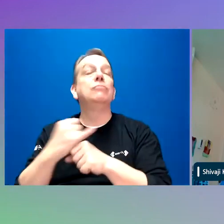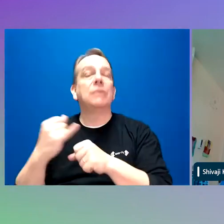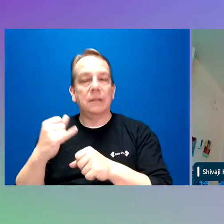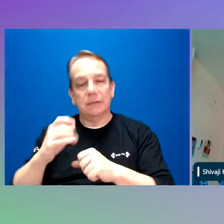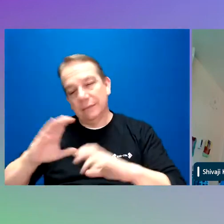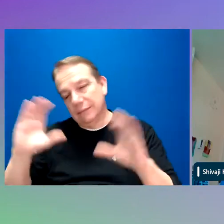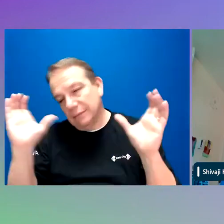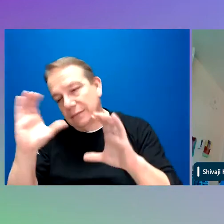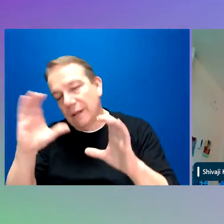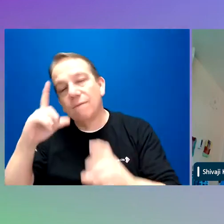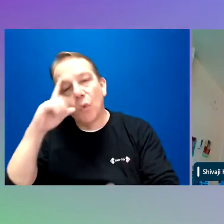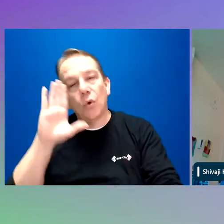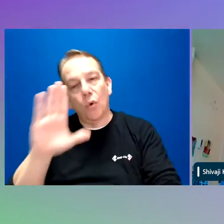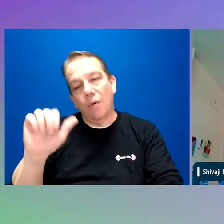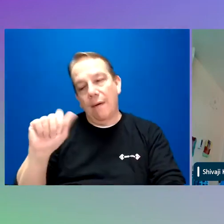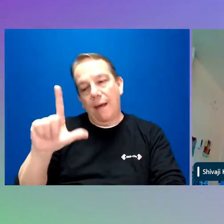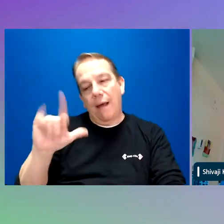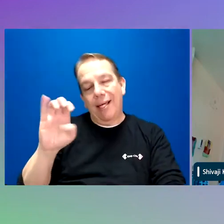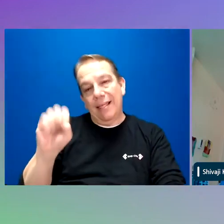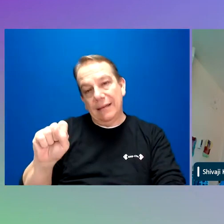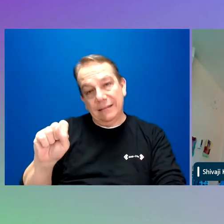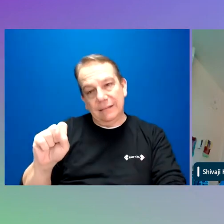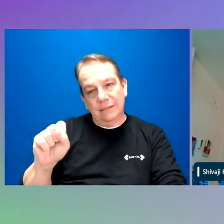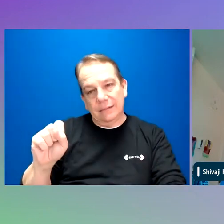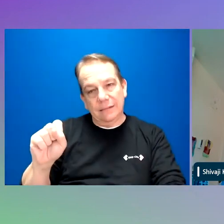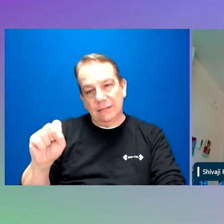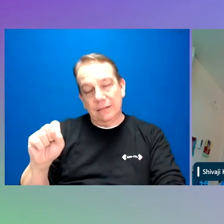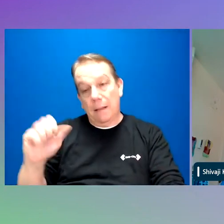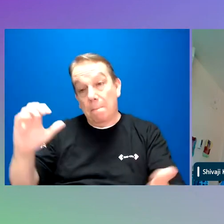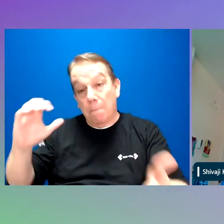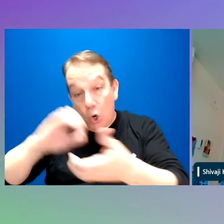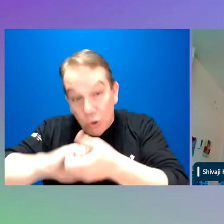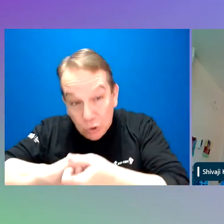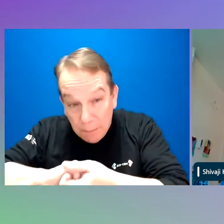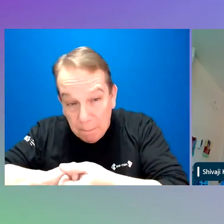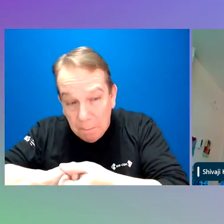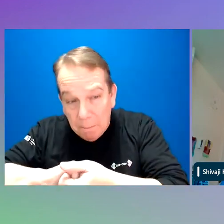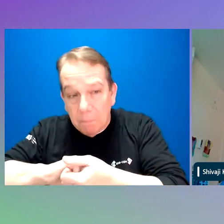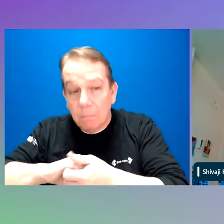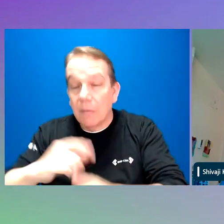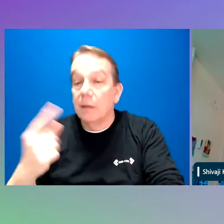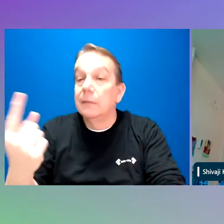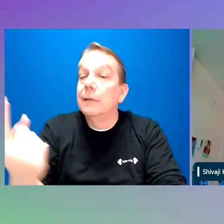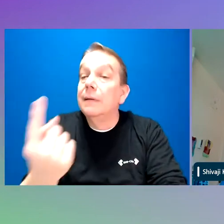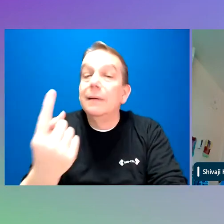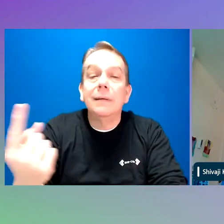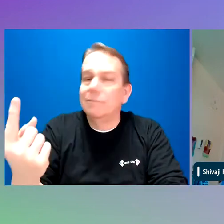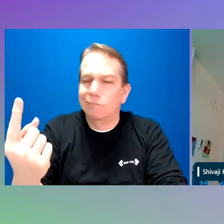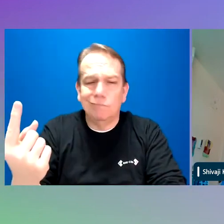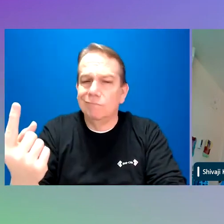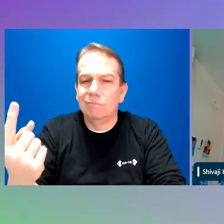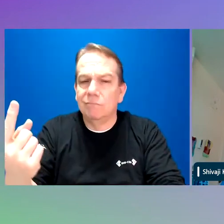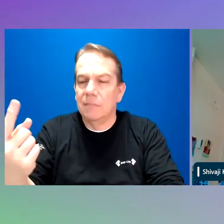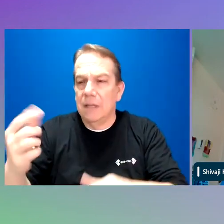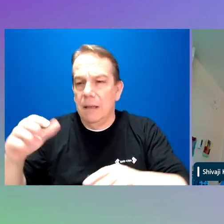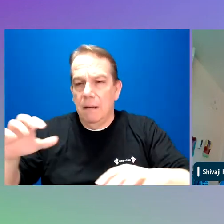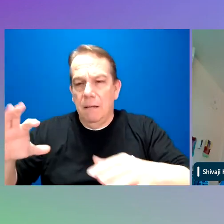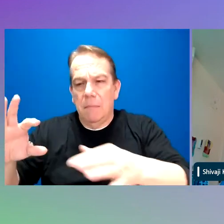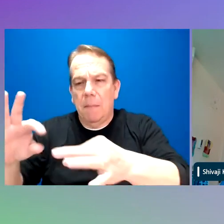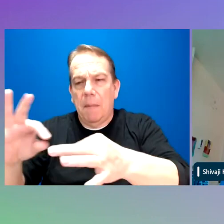have to look for allies there, but without allies, partnerships . Um, it is very difficult to